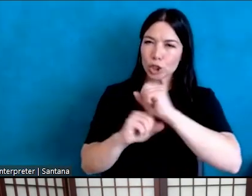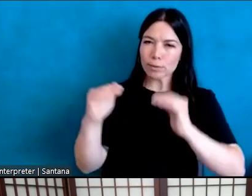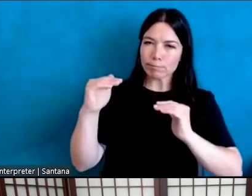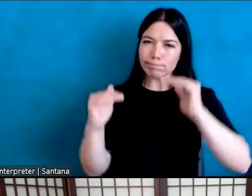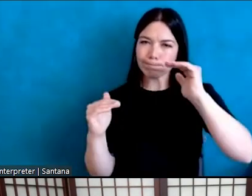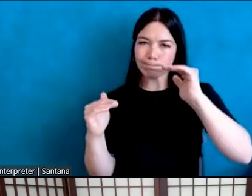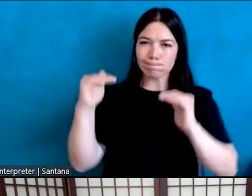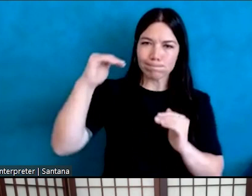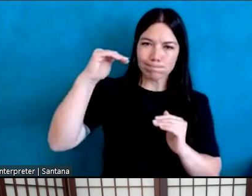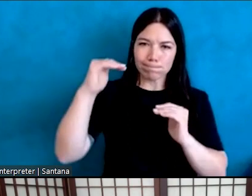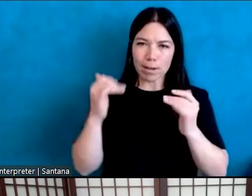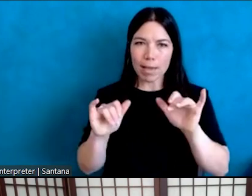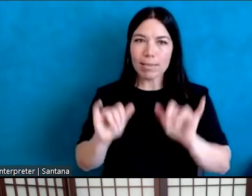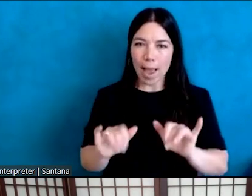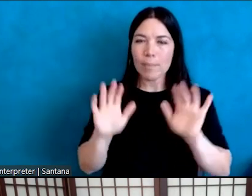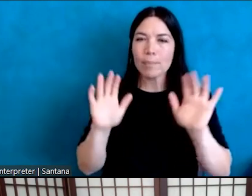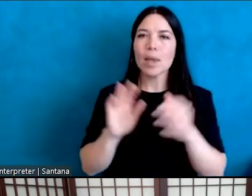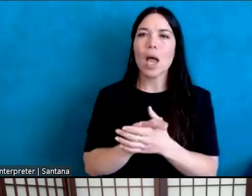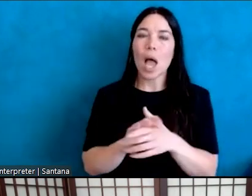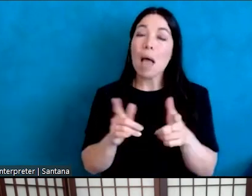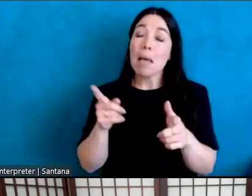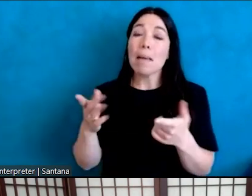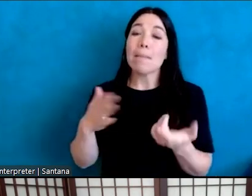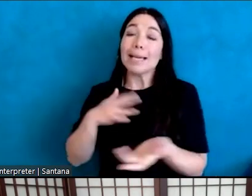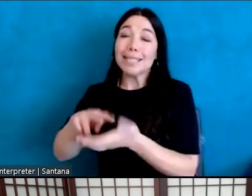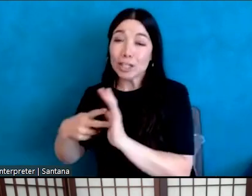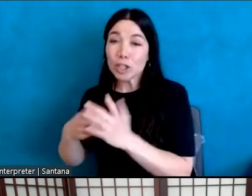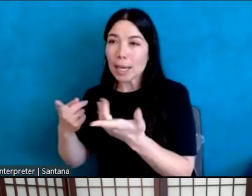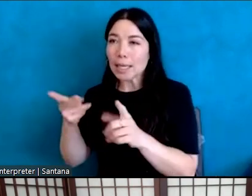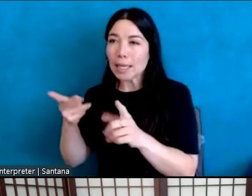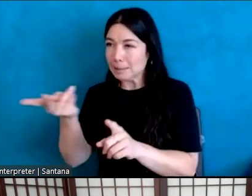excuse me, to be parallel with the previous slide, but it also reflects an additional consideration.